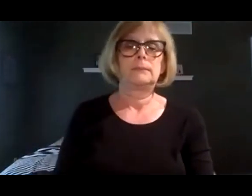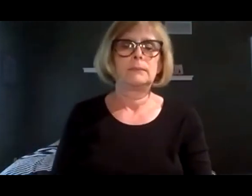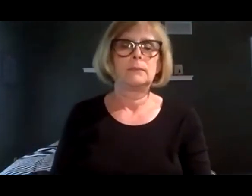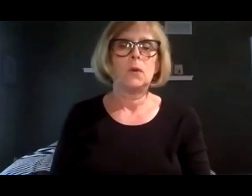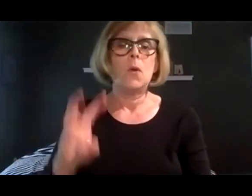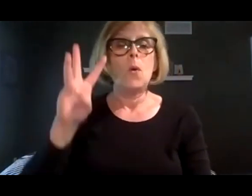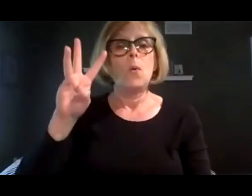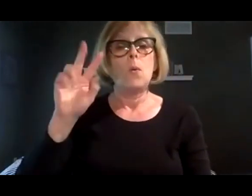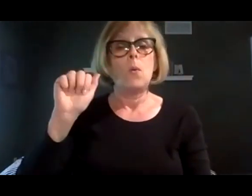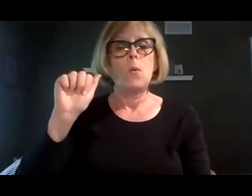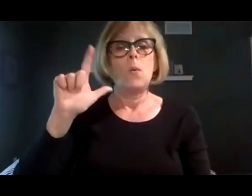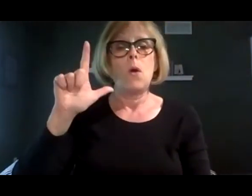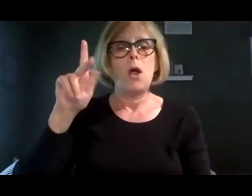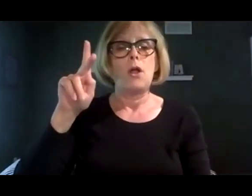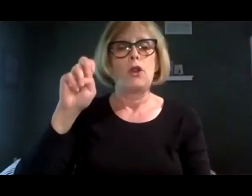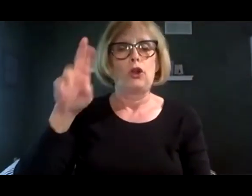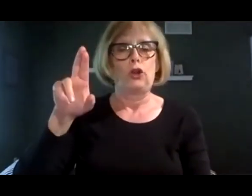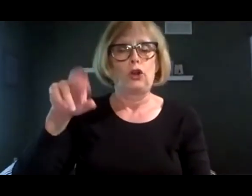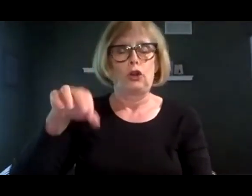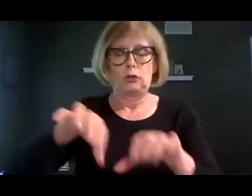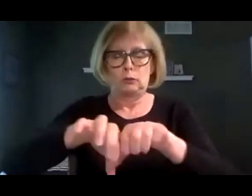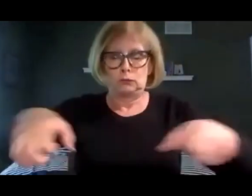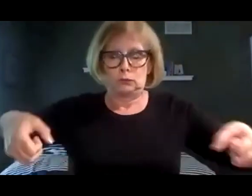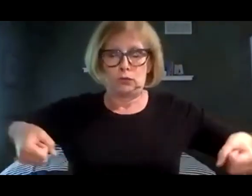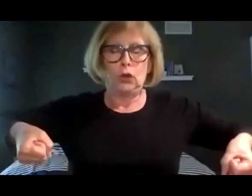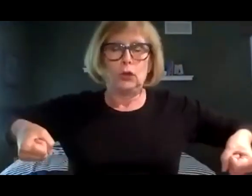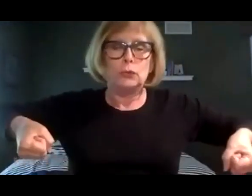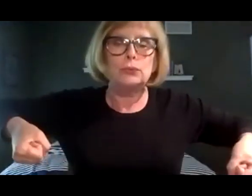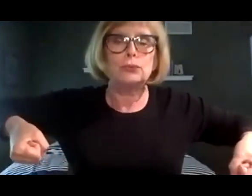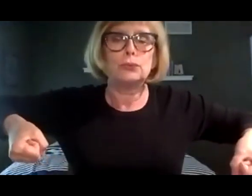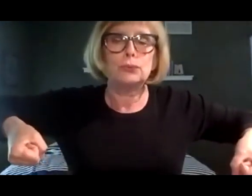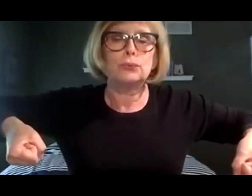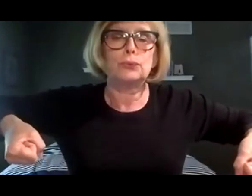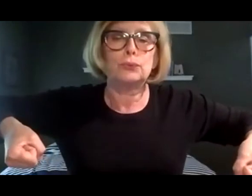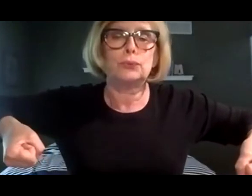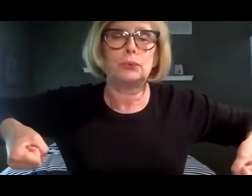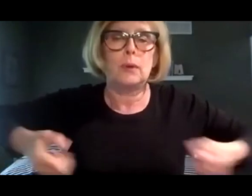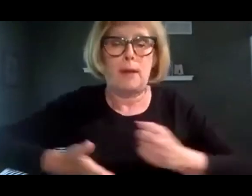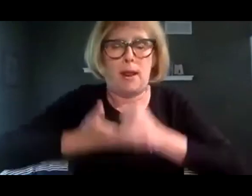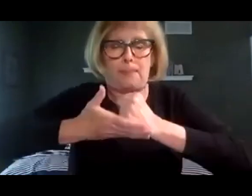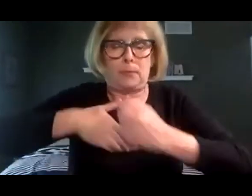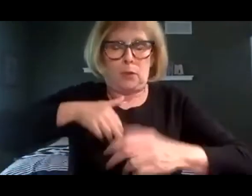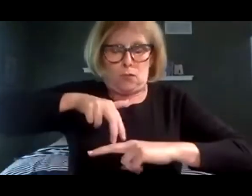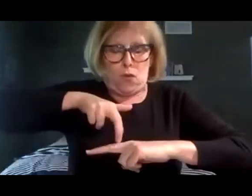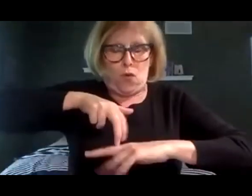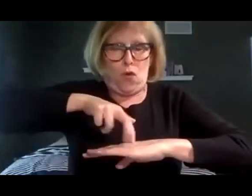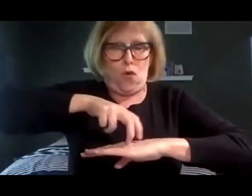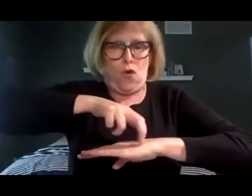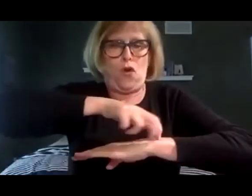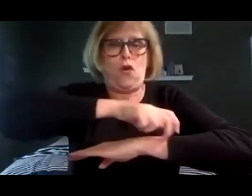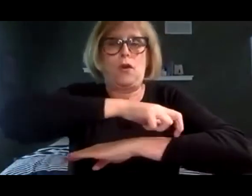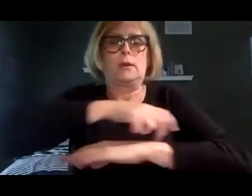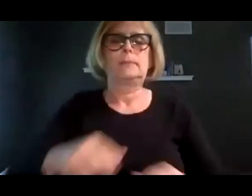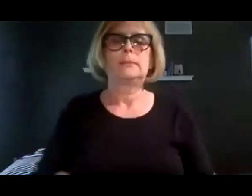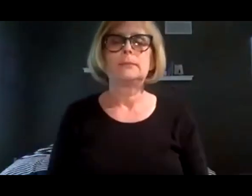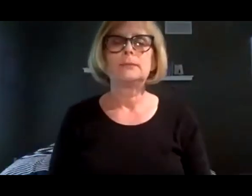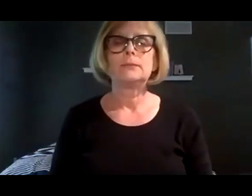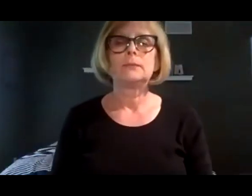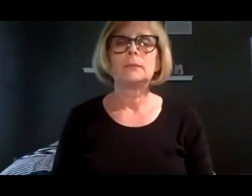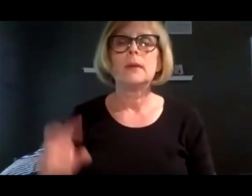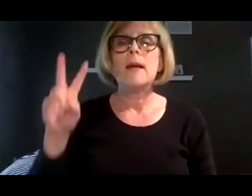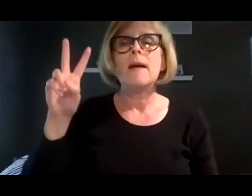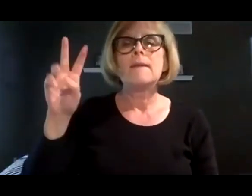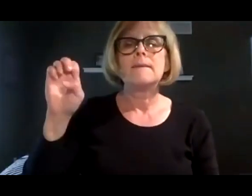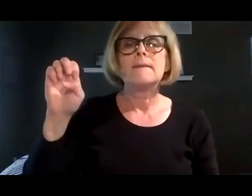Walker that helps Moriah walk